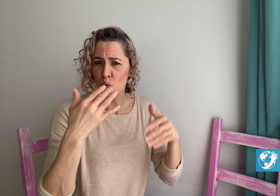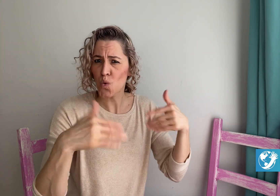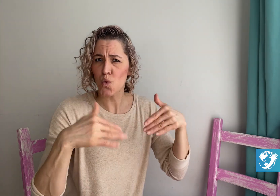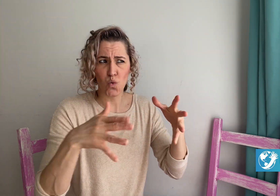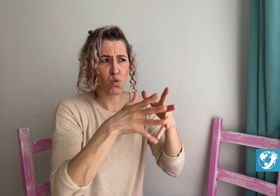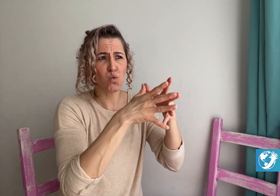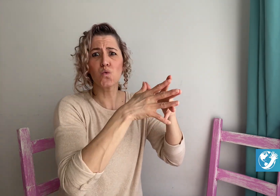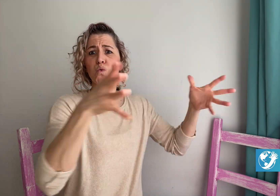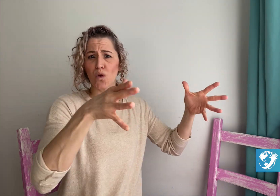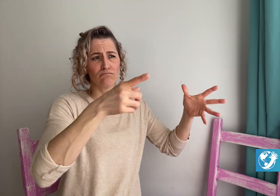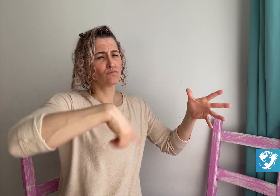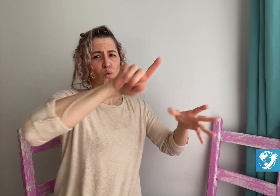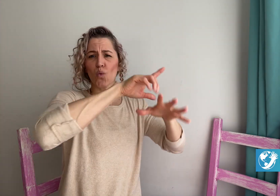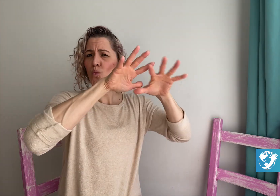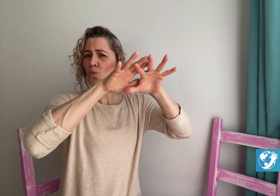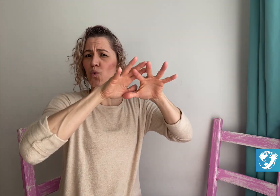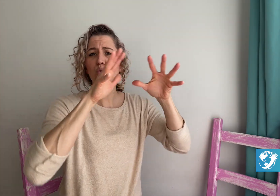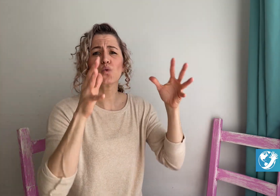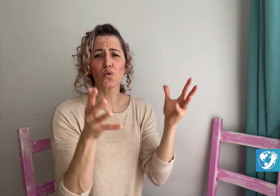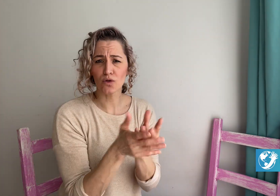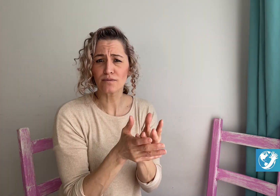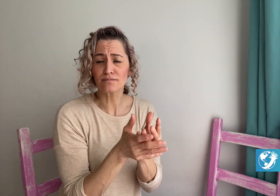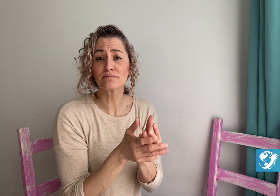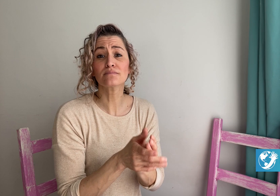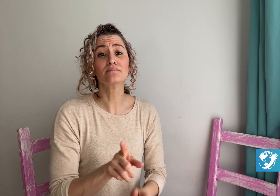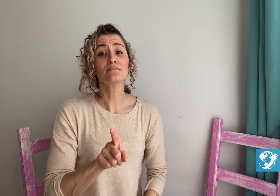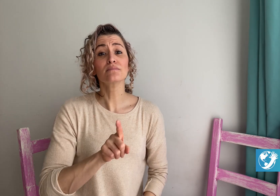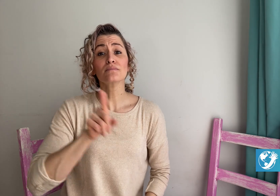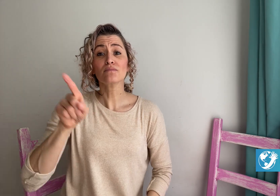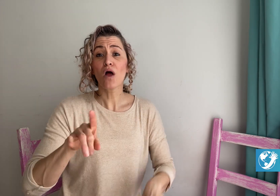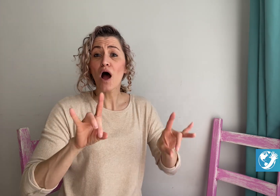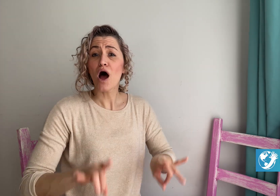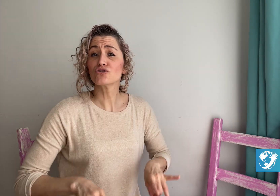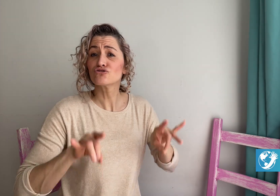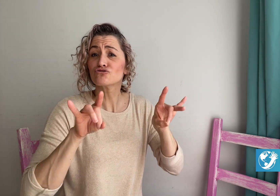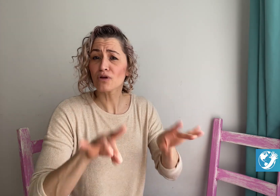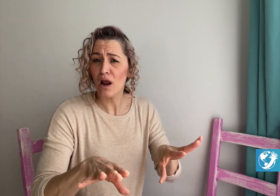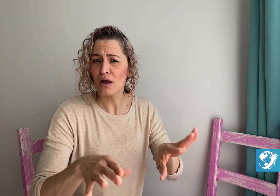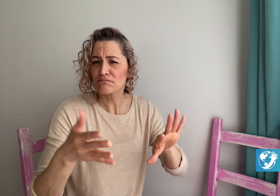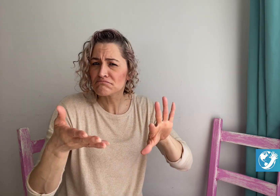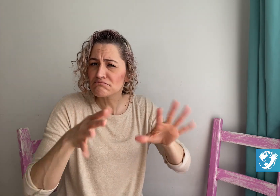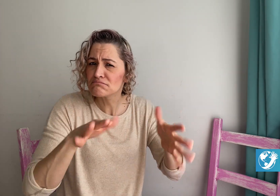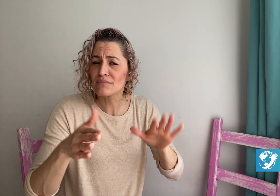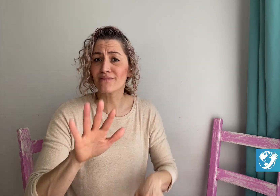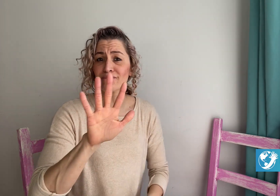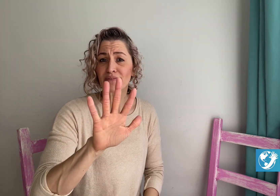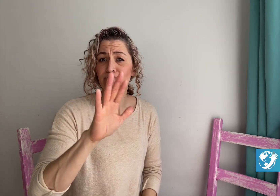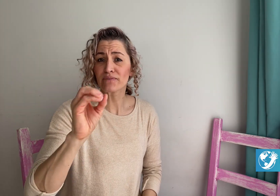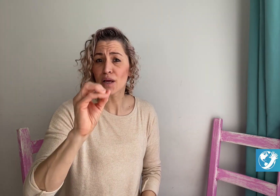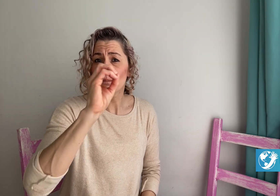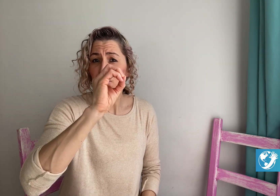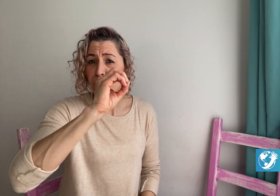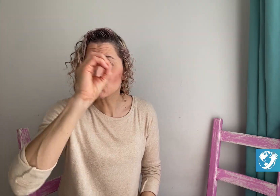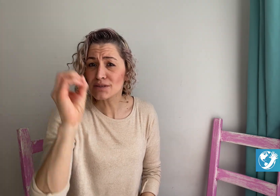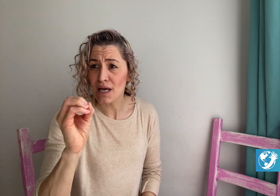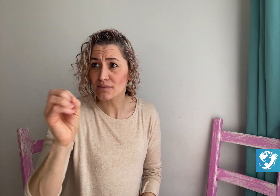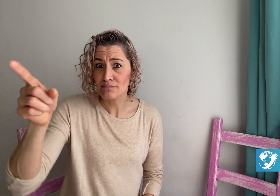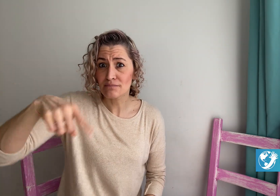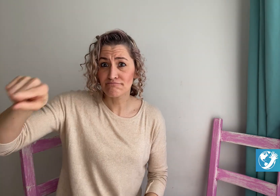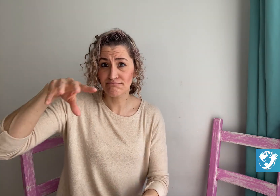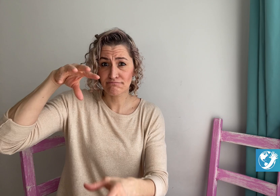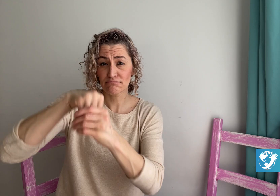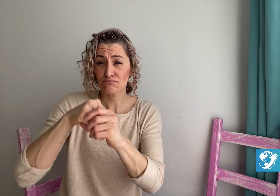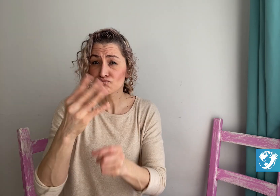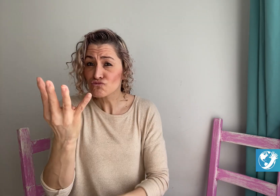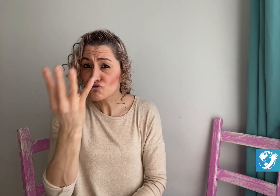of prisoners globally. In Australia, almost 50%